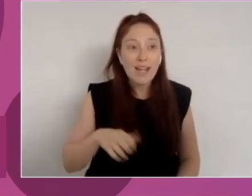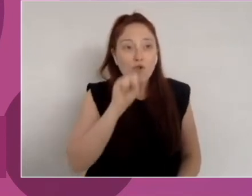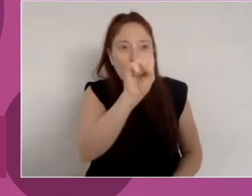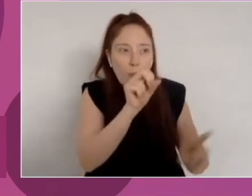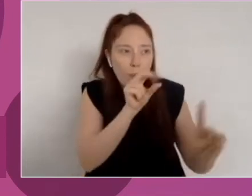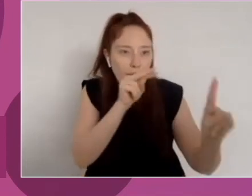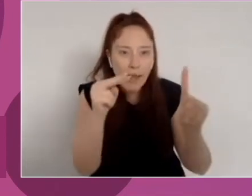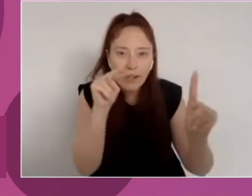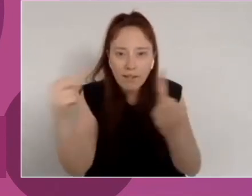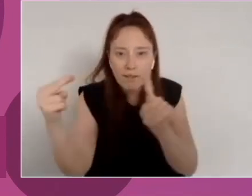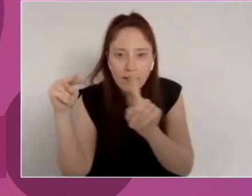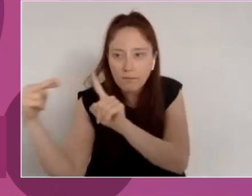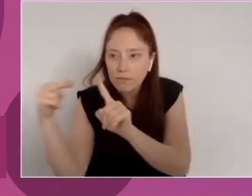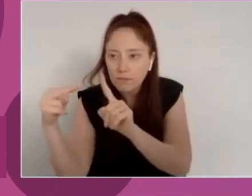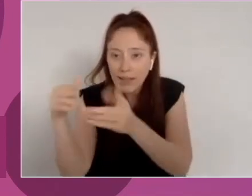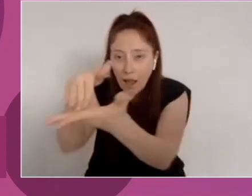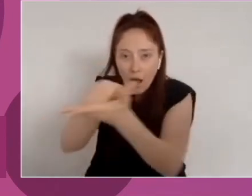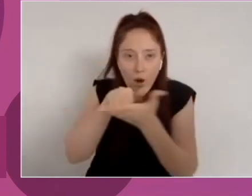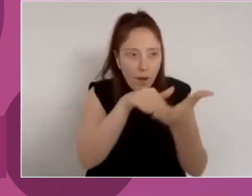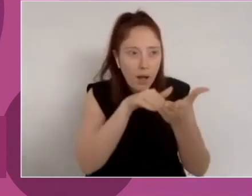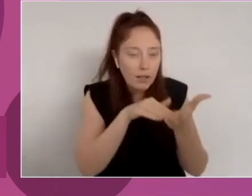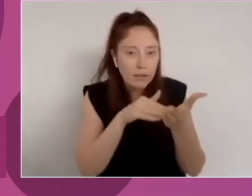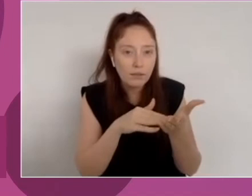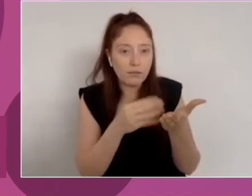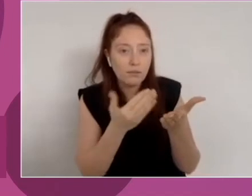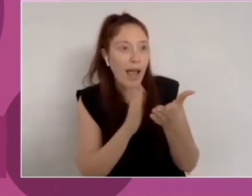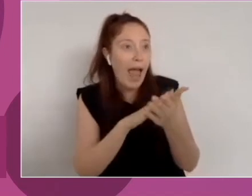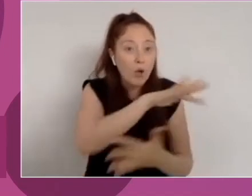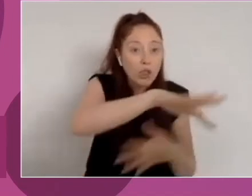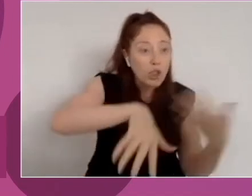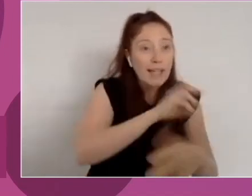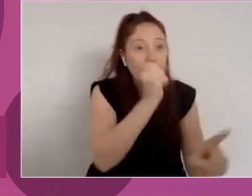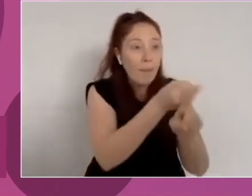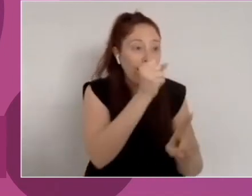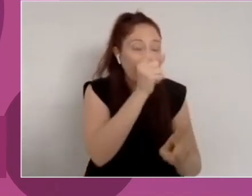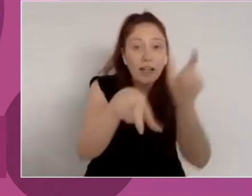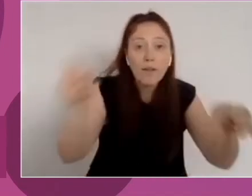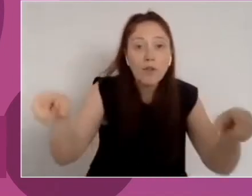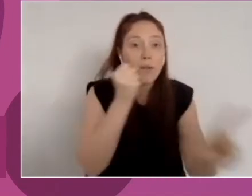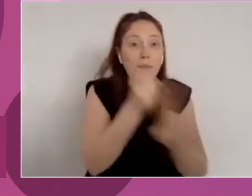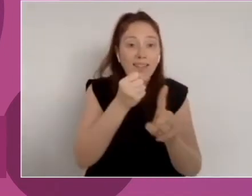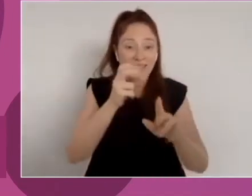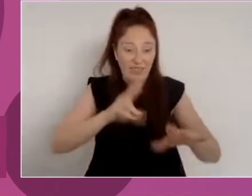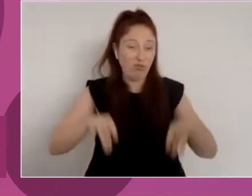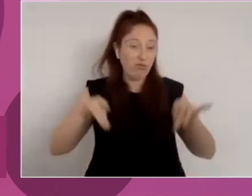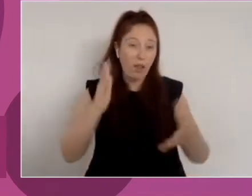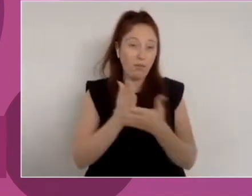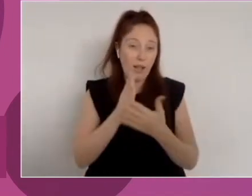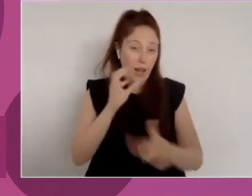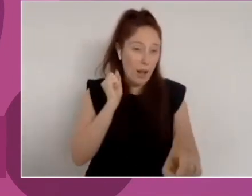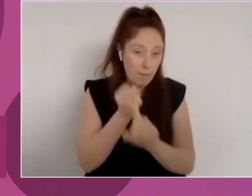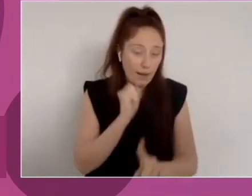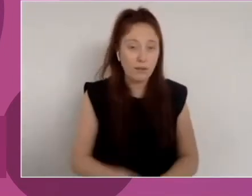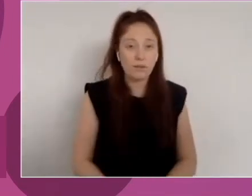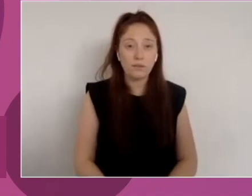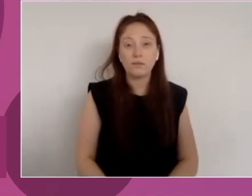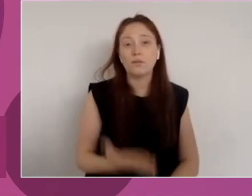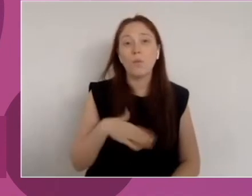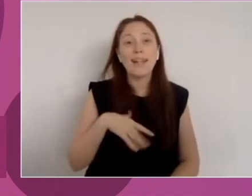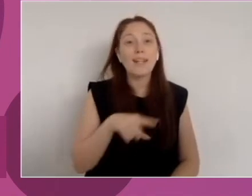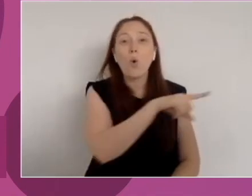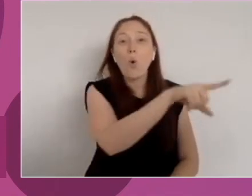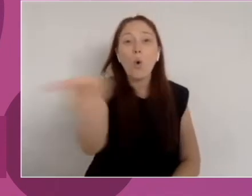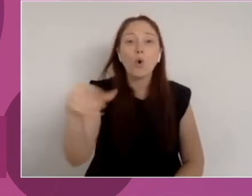to us as individuals, as a society, and as a nation. We need your ability to provide a place